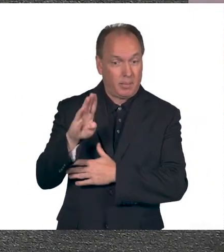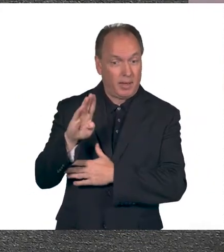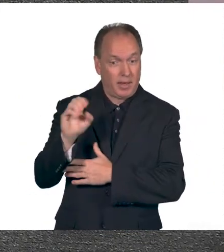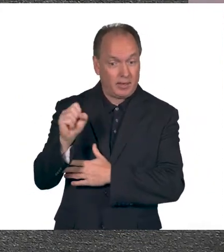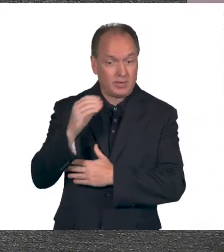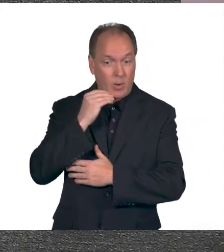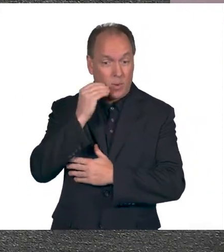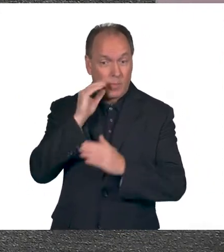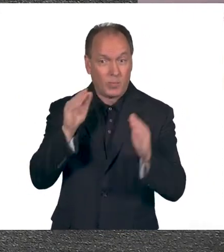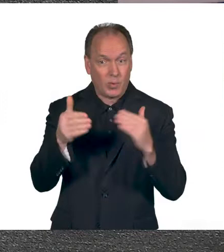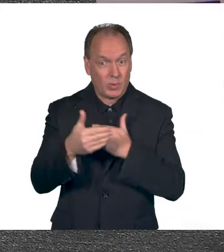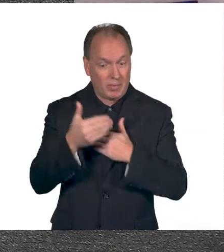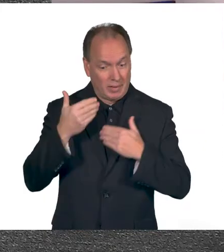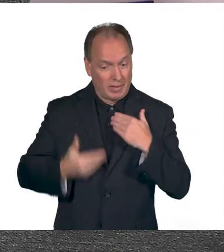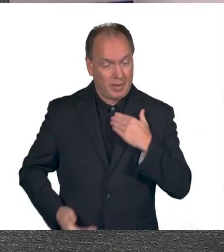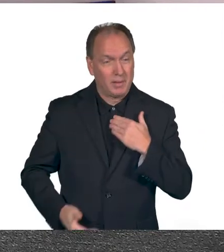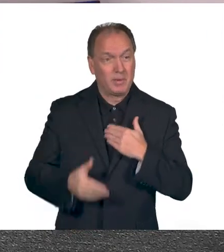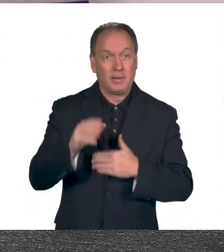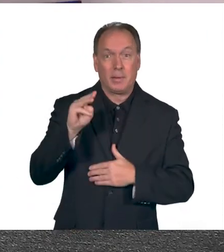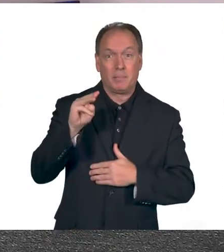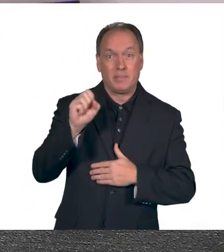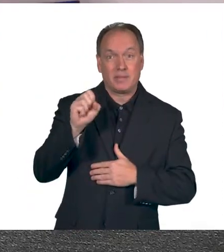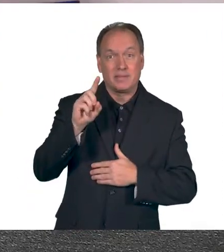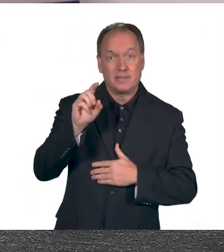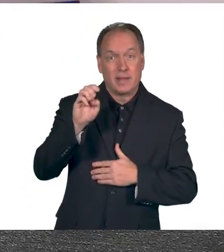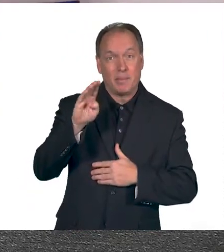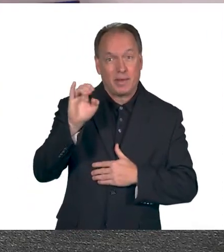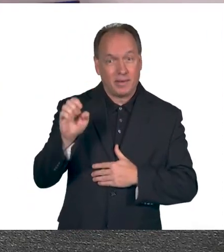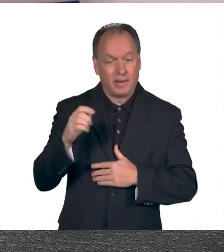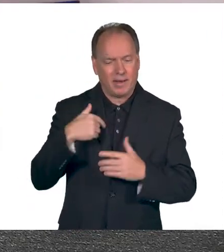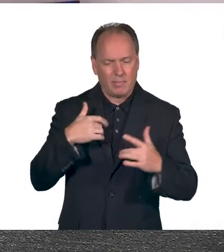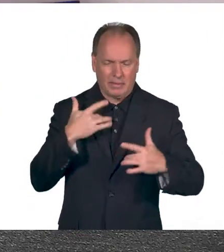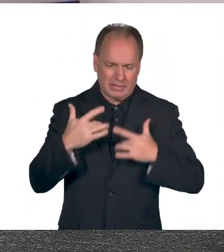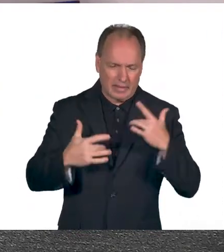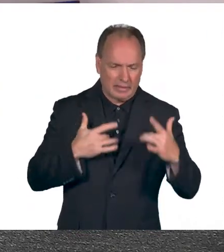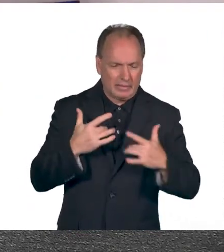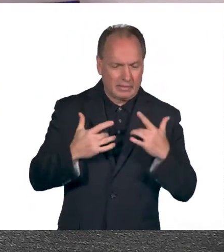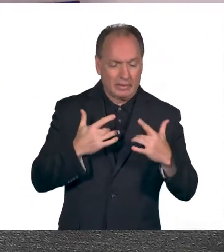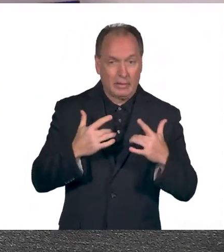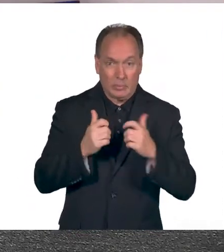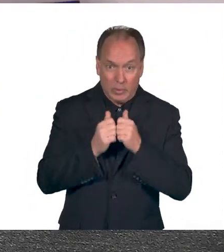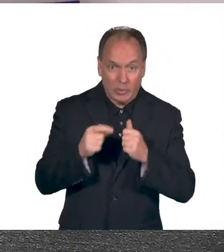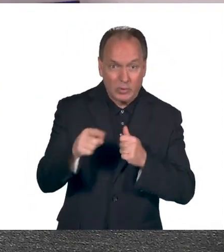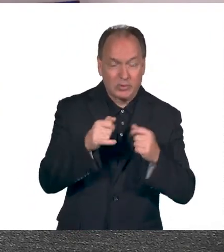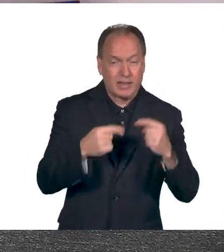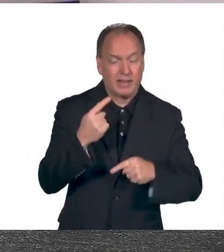I Miss Debbie and I'm so excited to be back with you today, teaching is one of my favorite things,